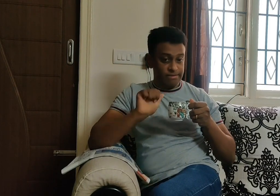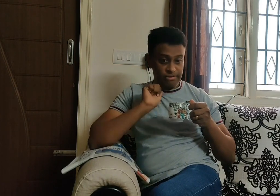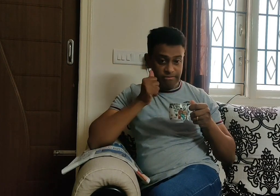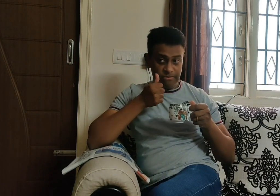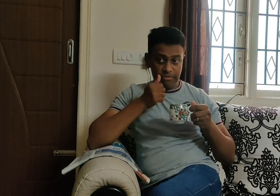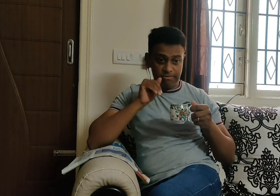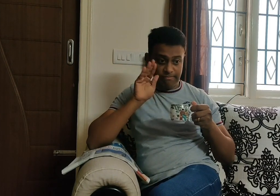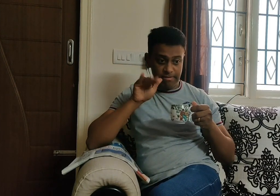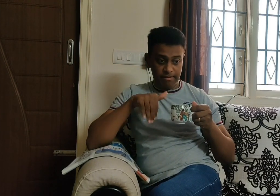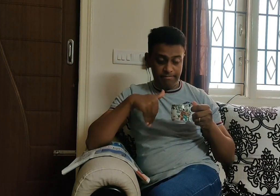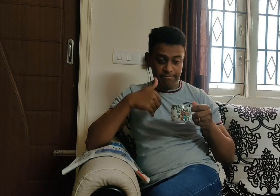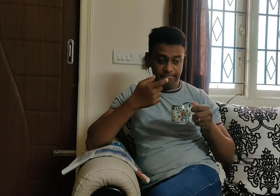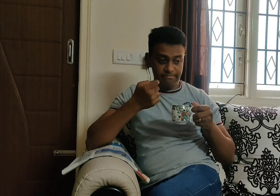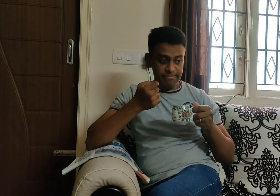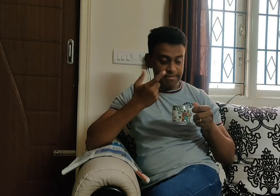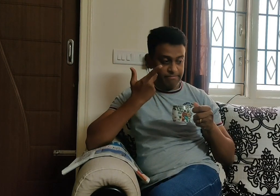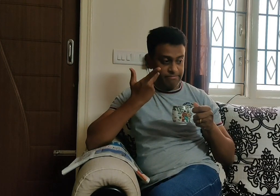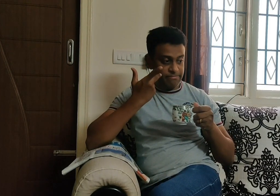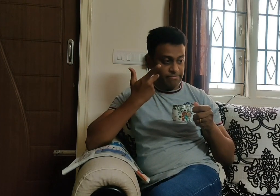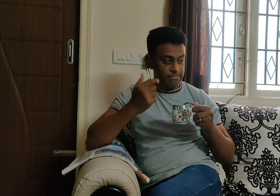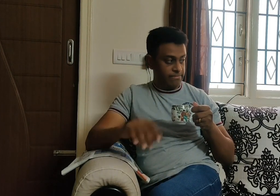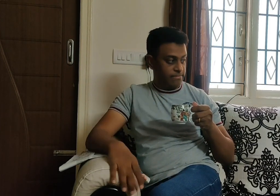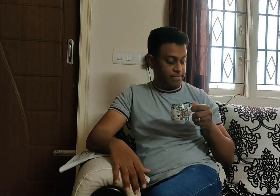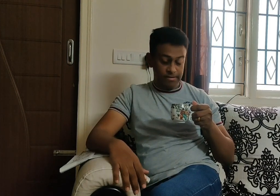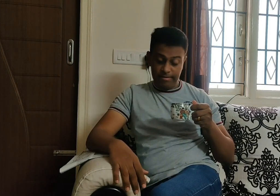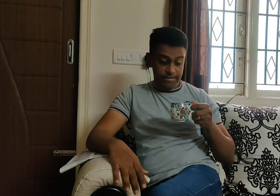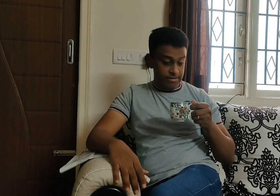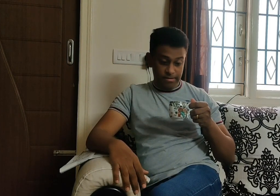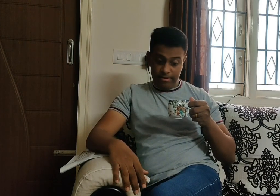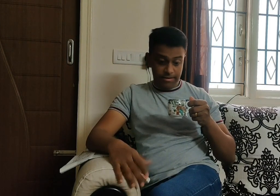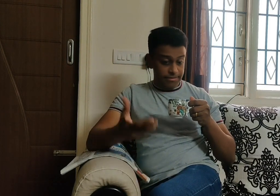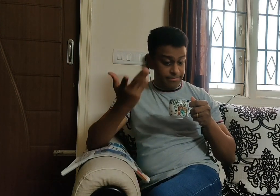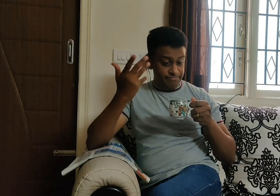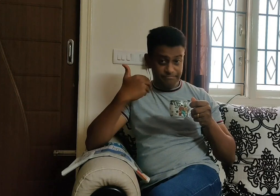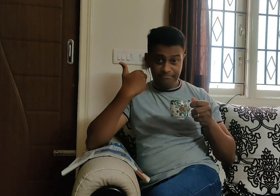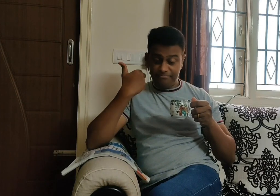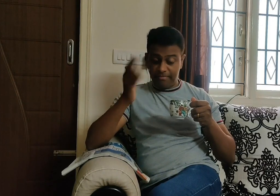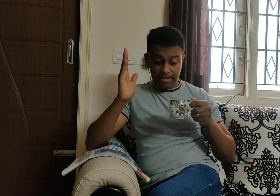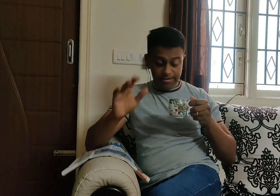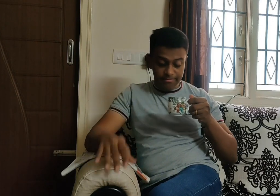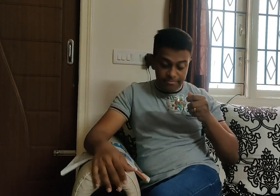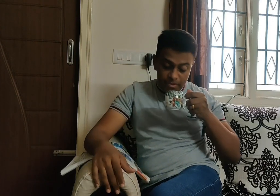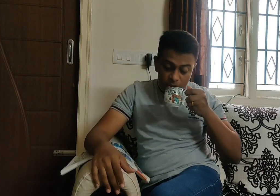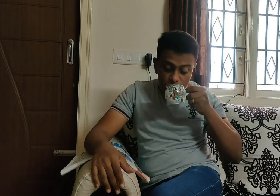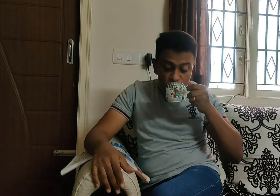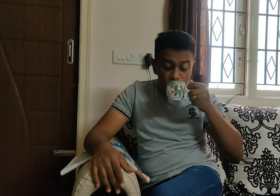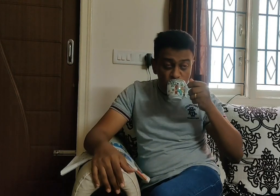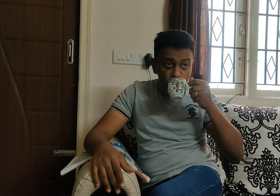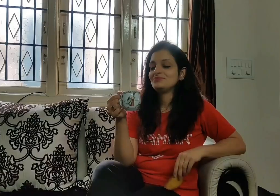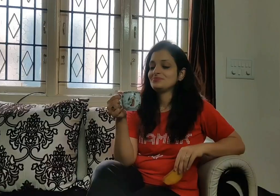Tomorrow the servant coming, What to do?